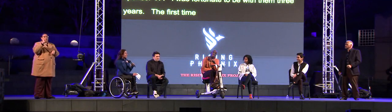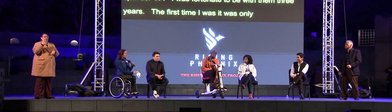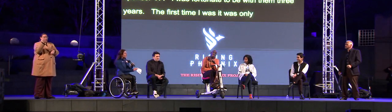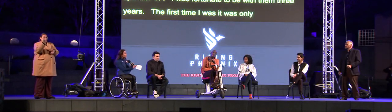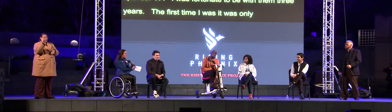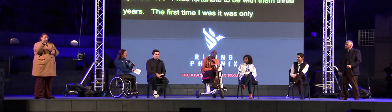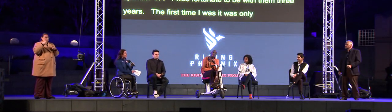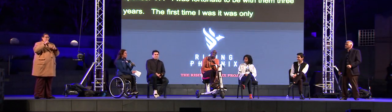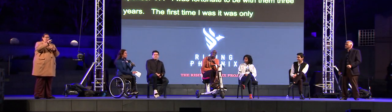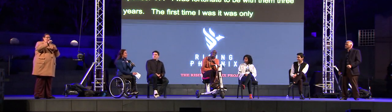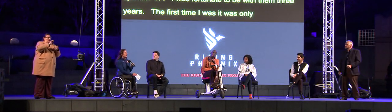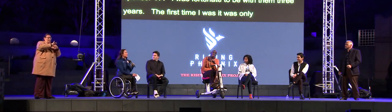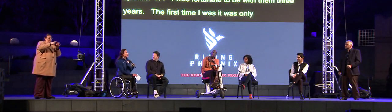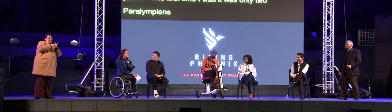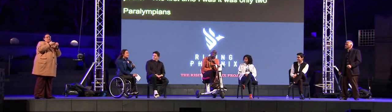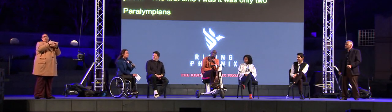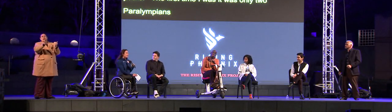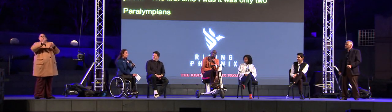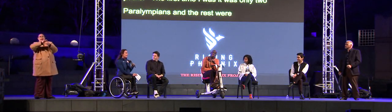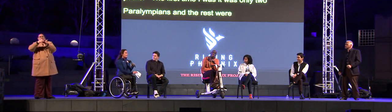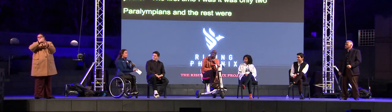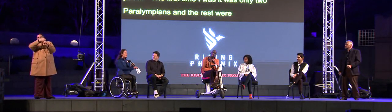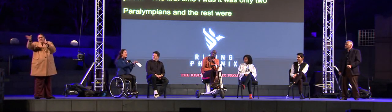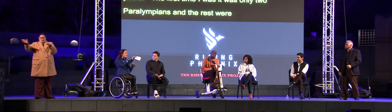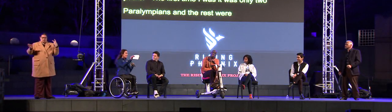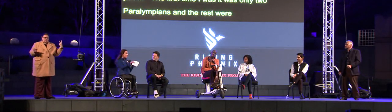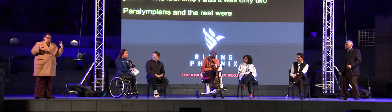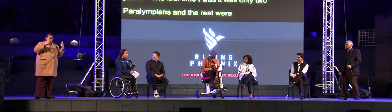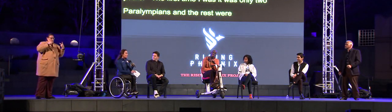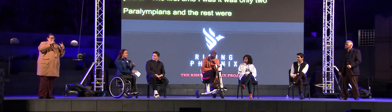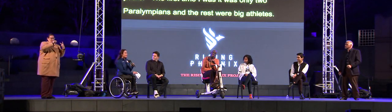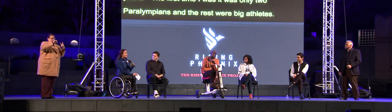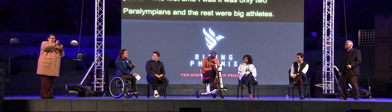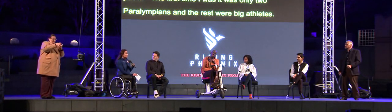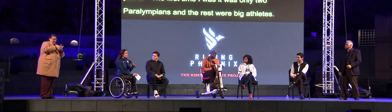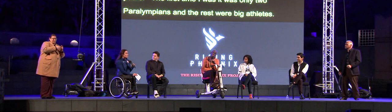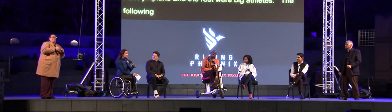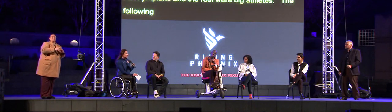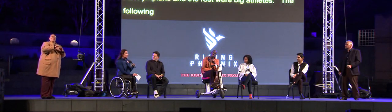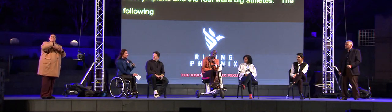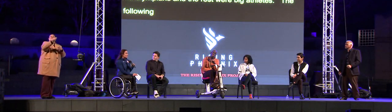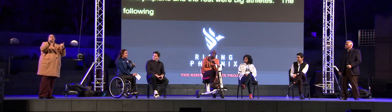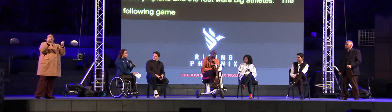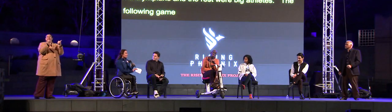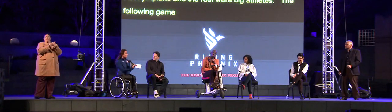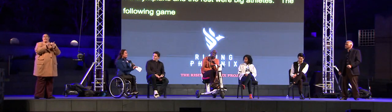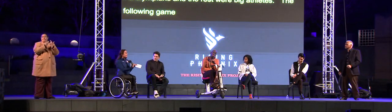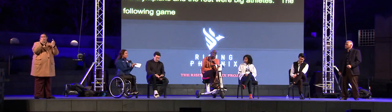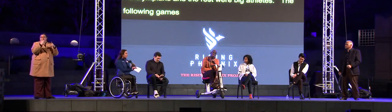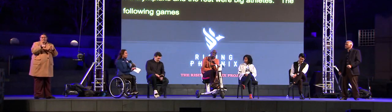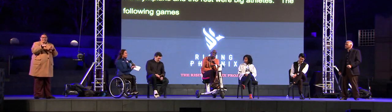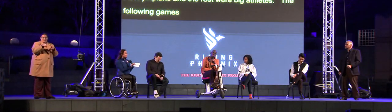and the rest of them were Olympic athletes. The following games, it was even and even.